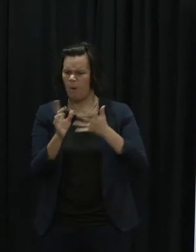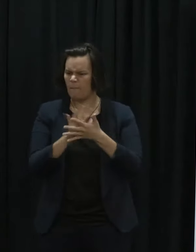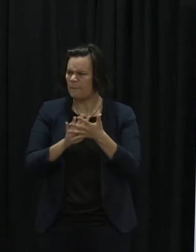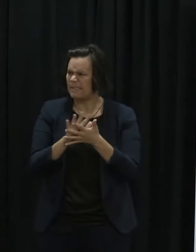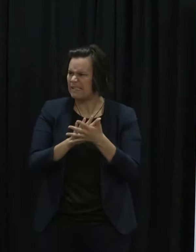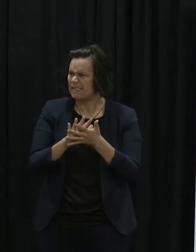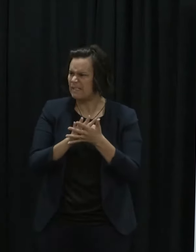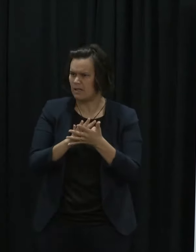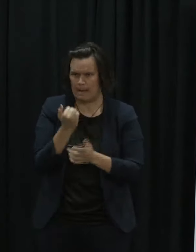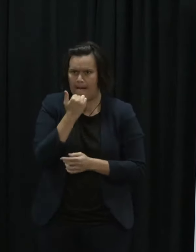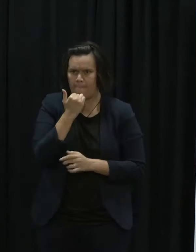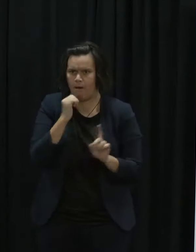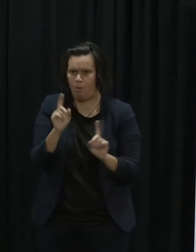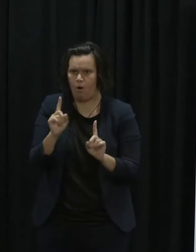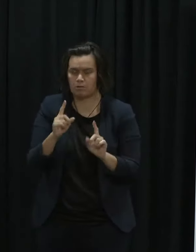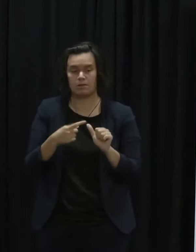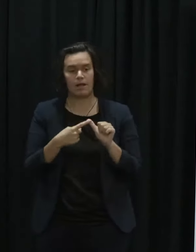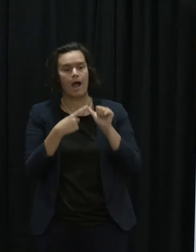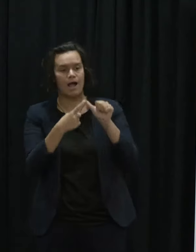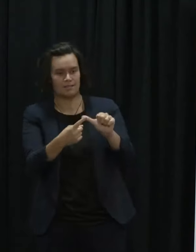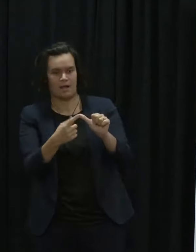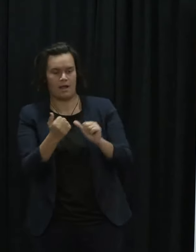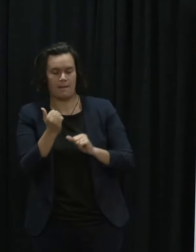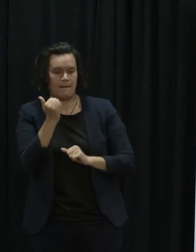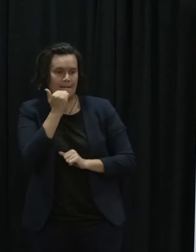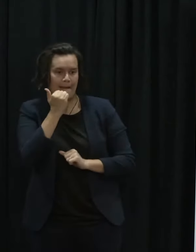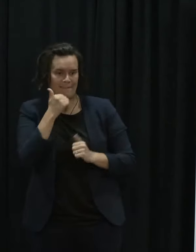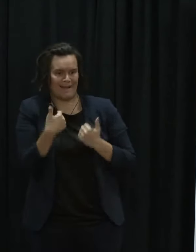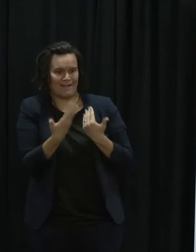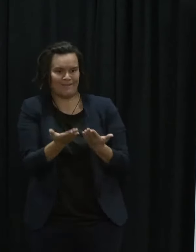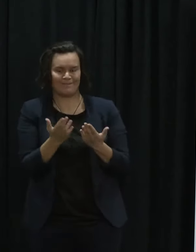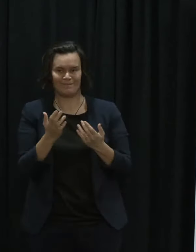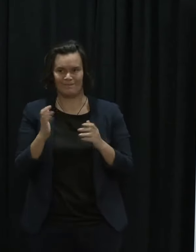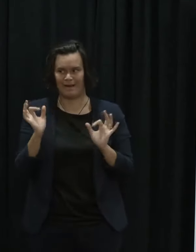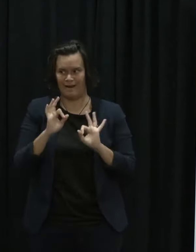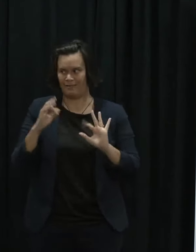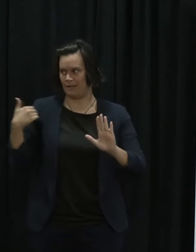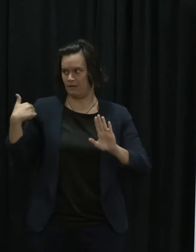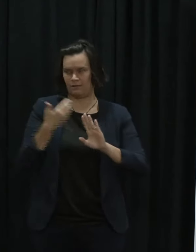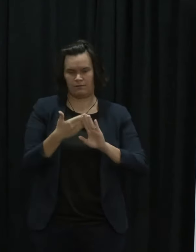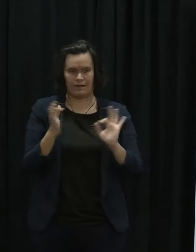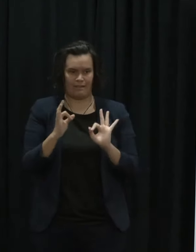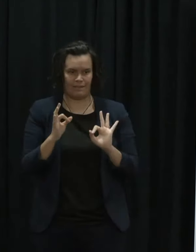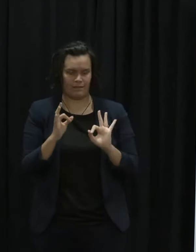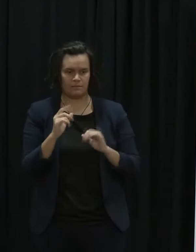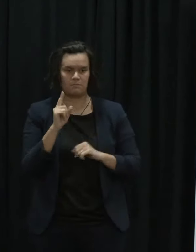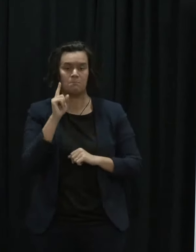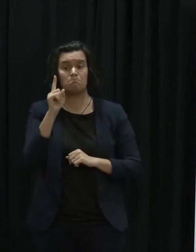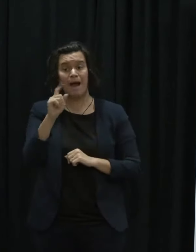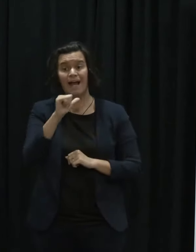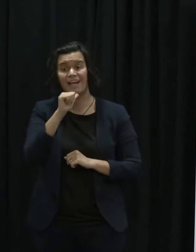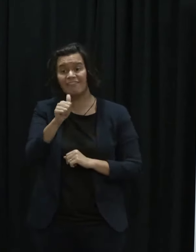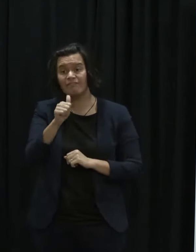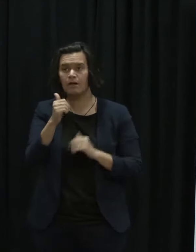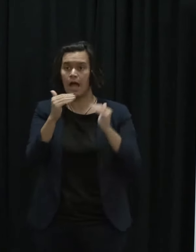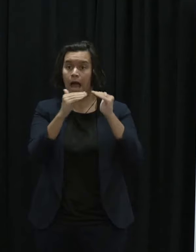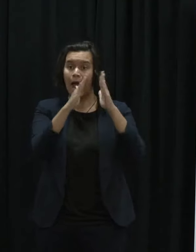saying. I have never given a